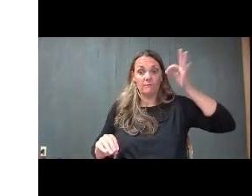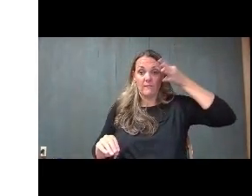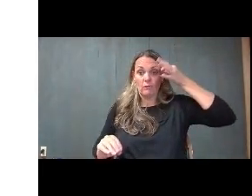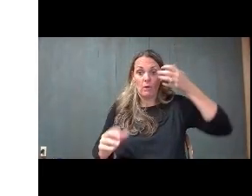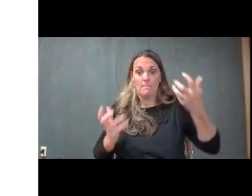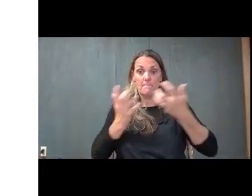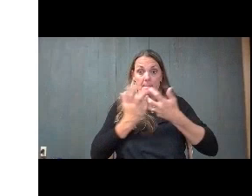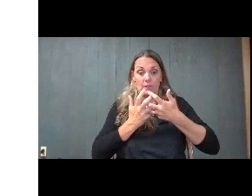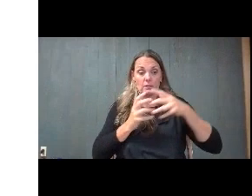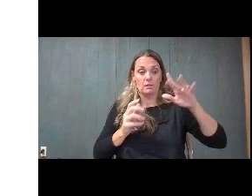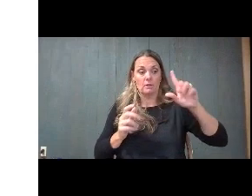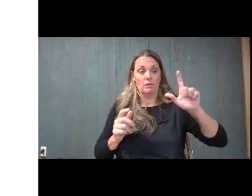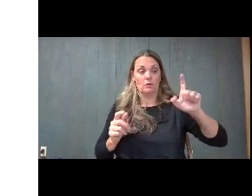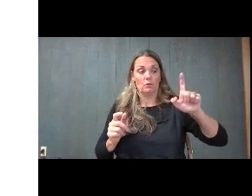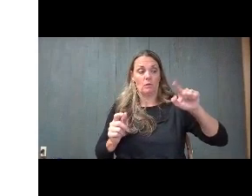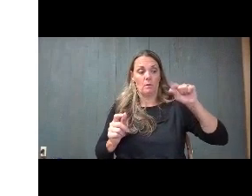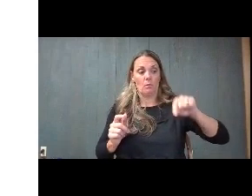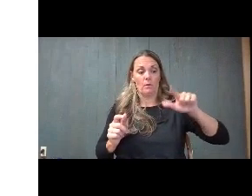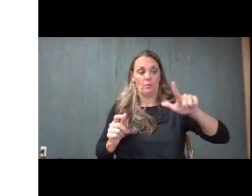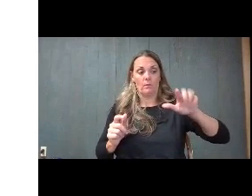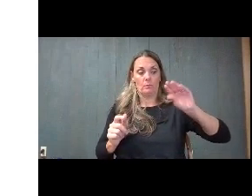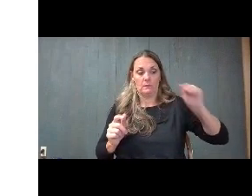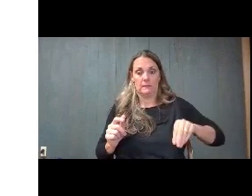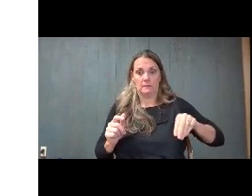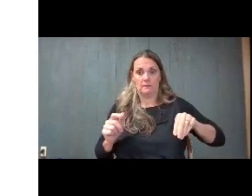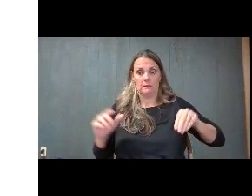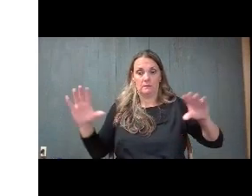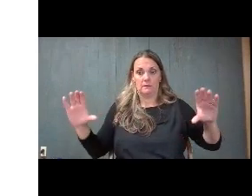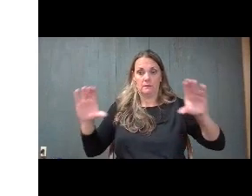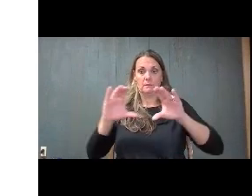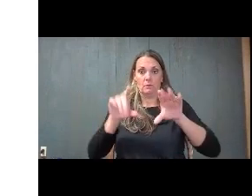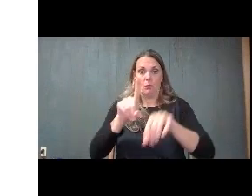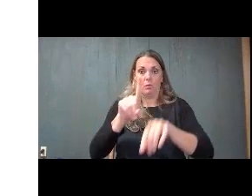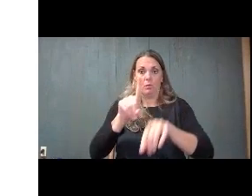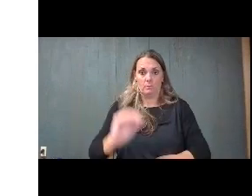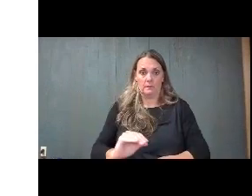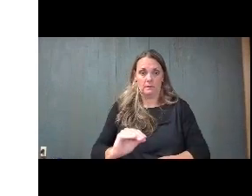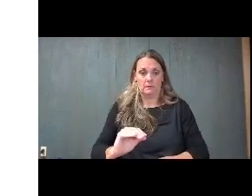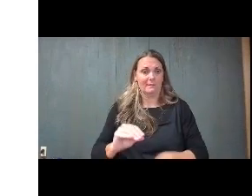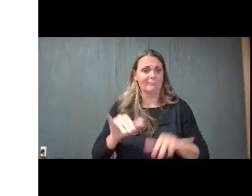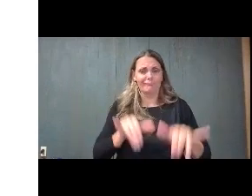is 21.3%. This is consistent for all four years.